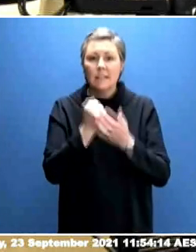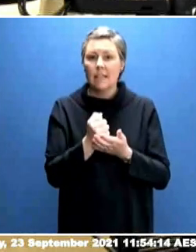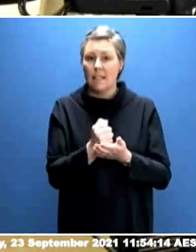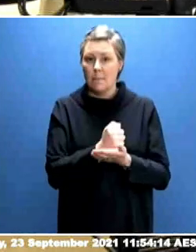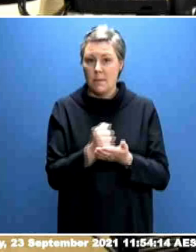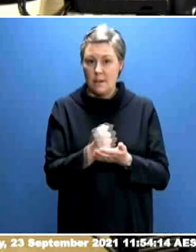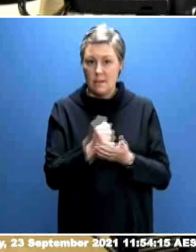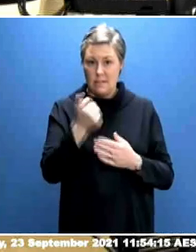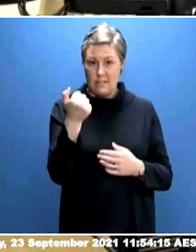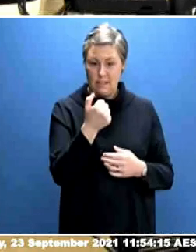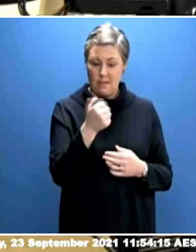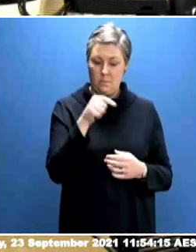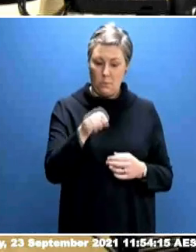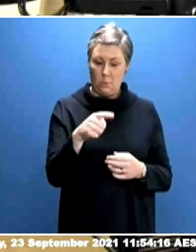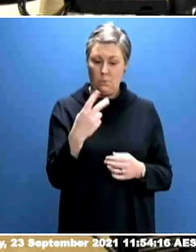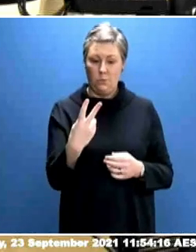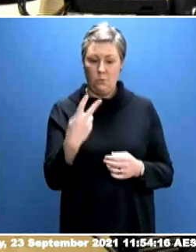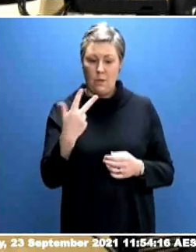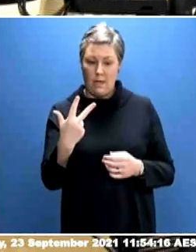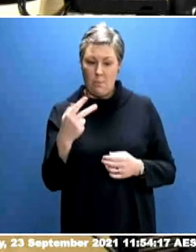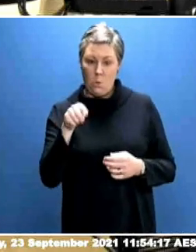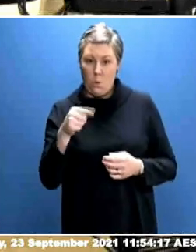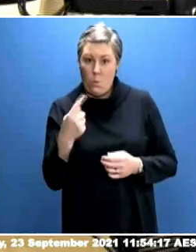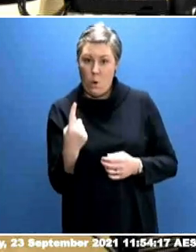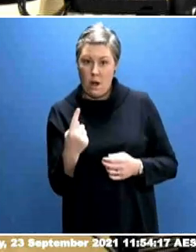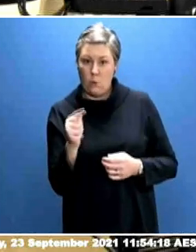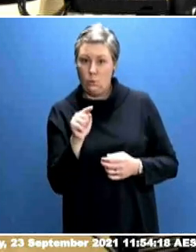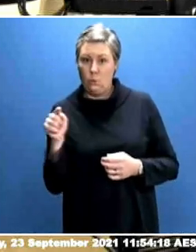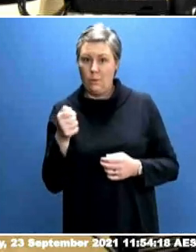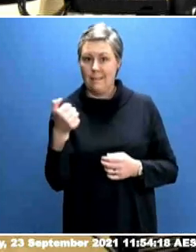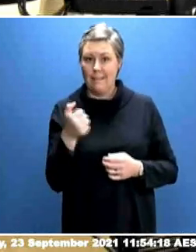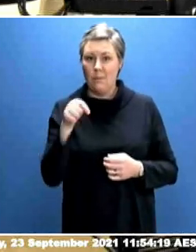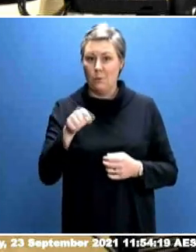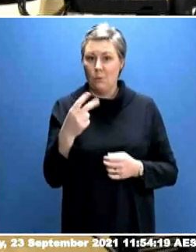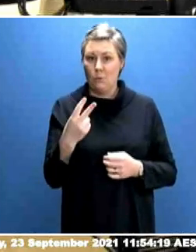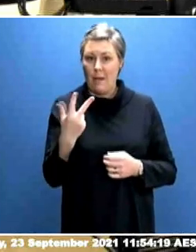Exhibit numbers 16.28.1 to 16.28.7.